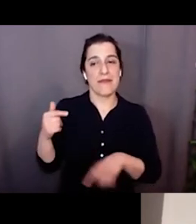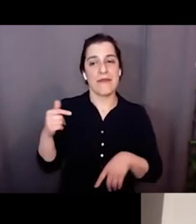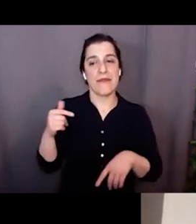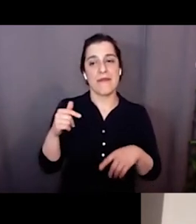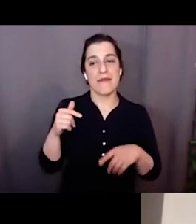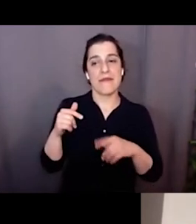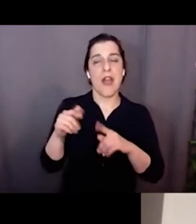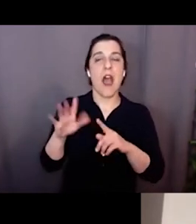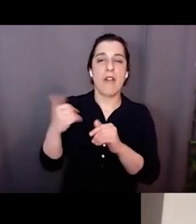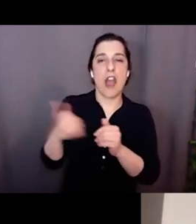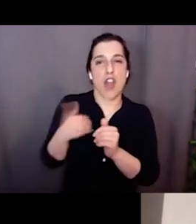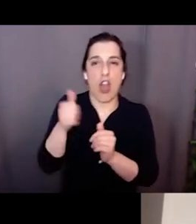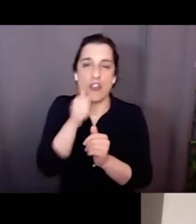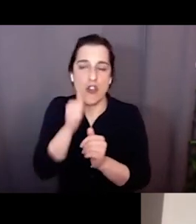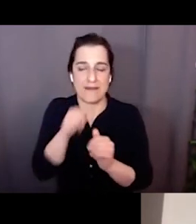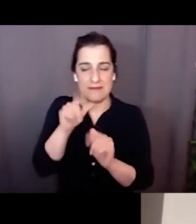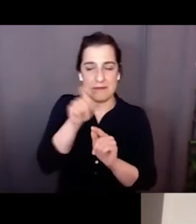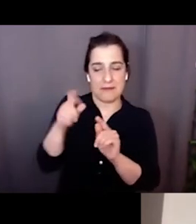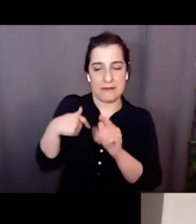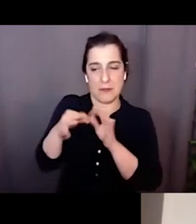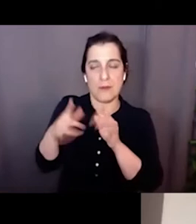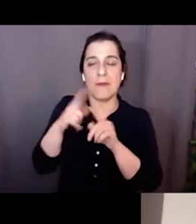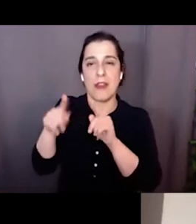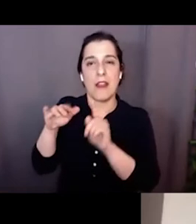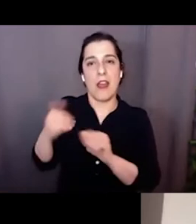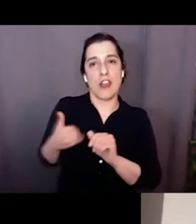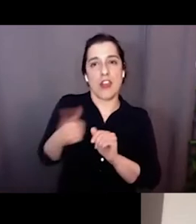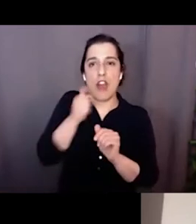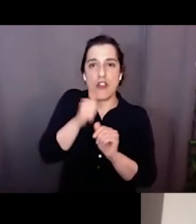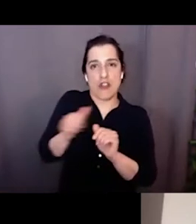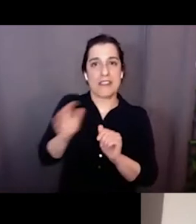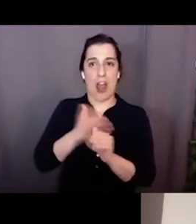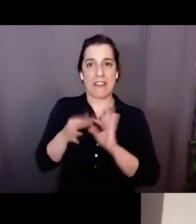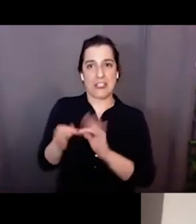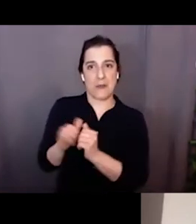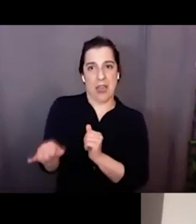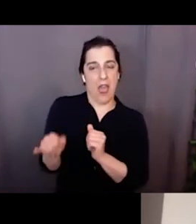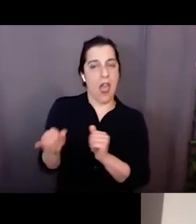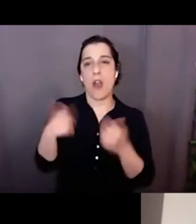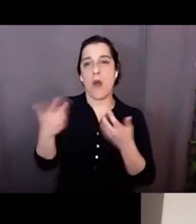I don't want us to build more dependencies. I want to have a better relationship with it where we have more agency and I